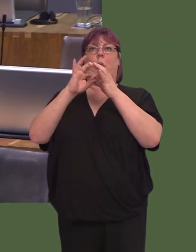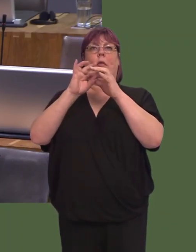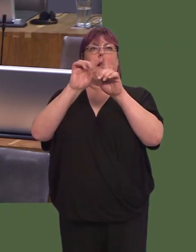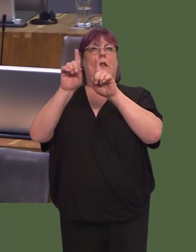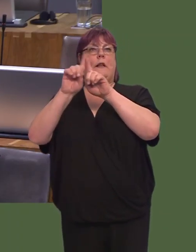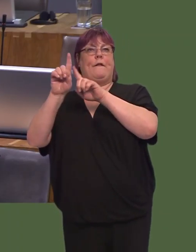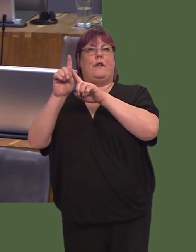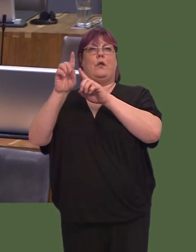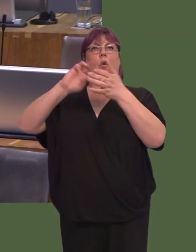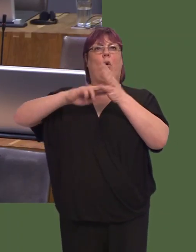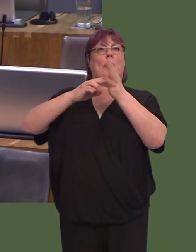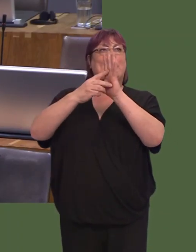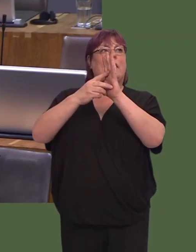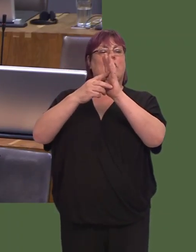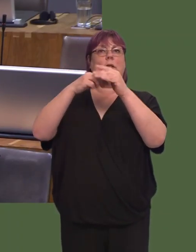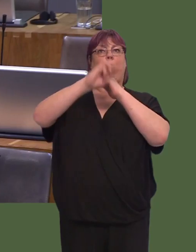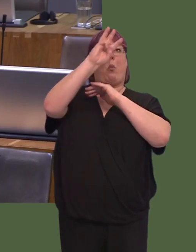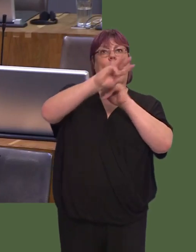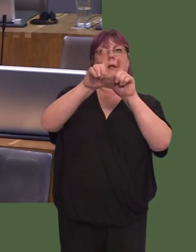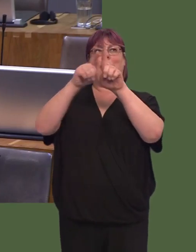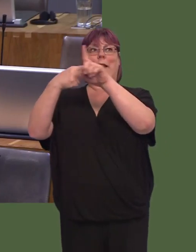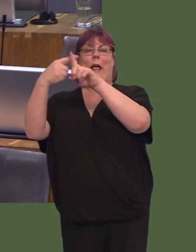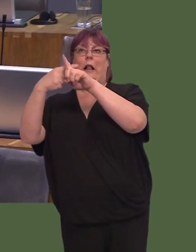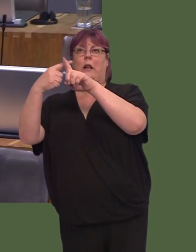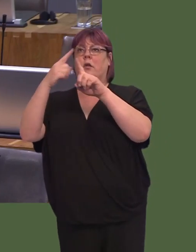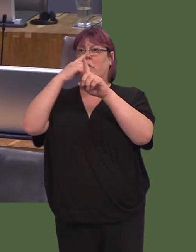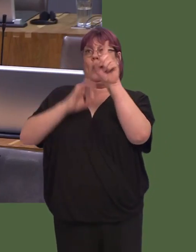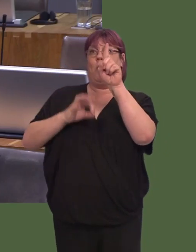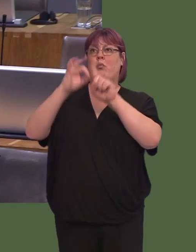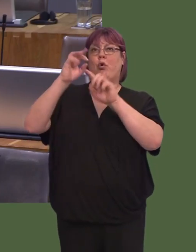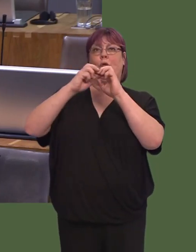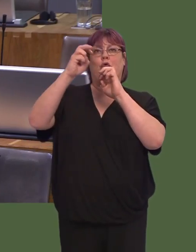sides of the border to develop and deliver improvements across all transport modes.